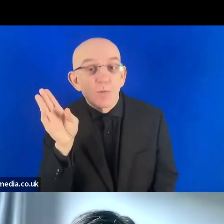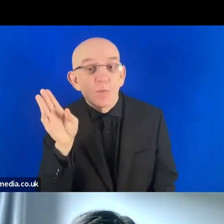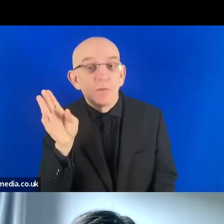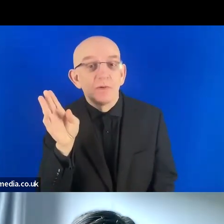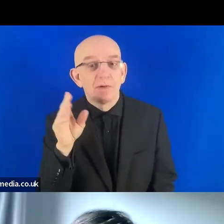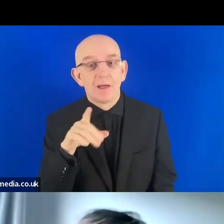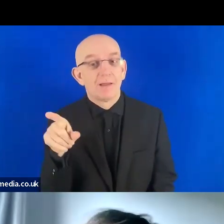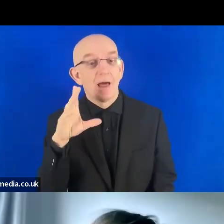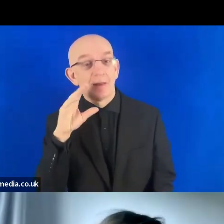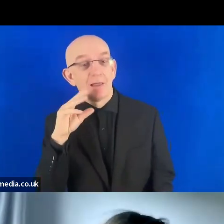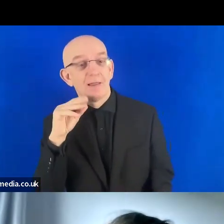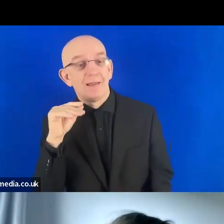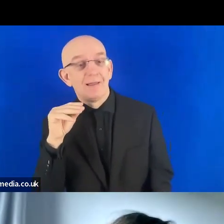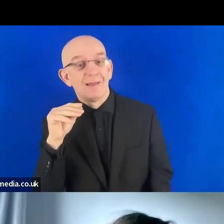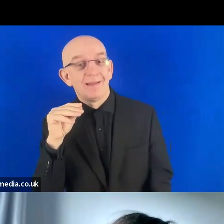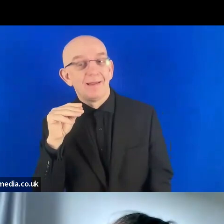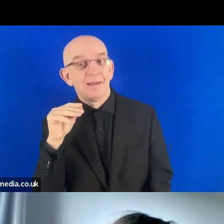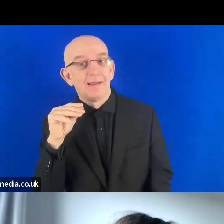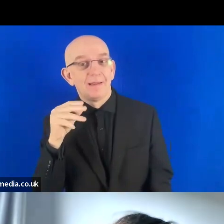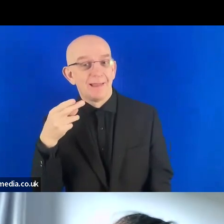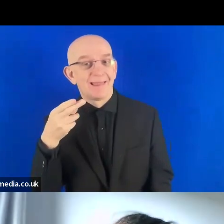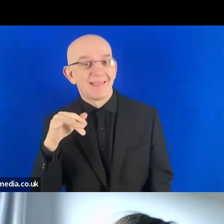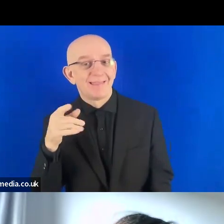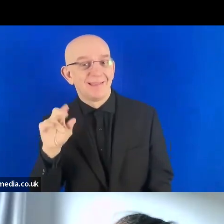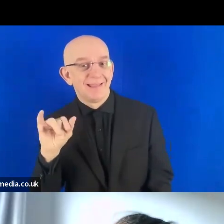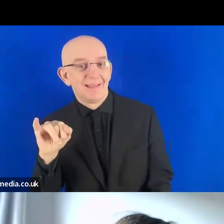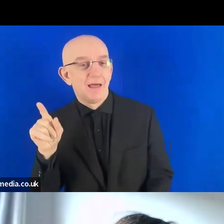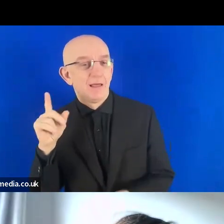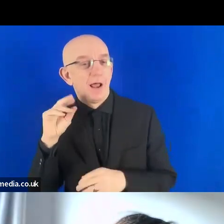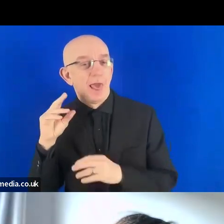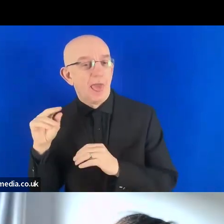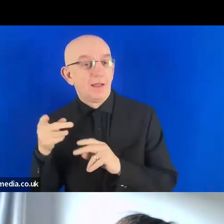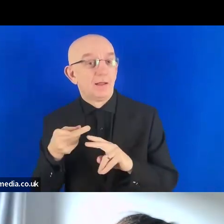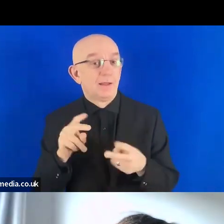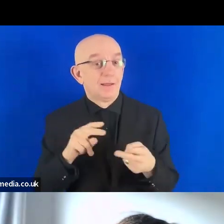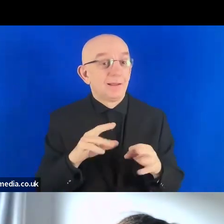Okay. So, Bangalore. Man. My hand. Oh, gosh.